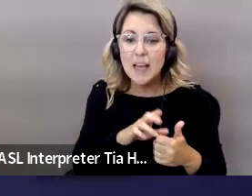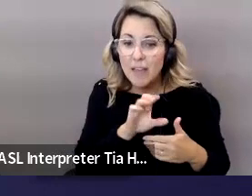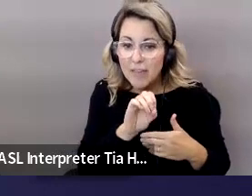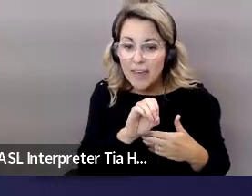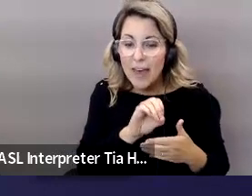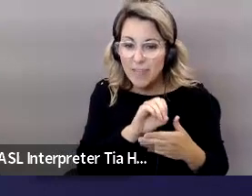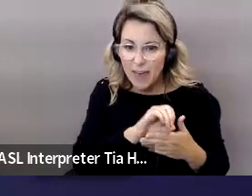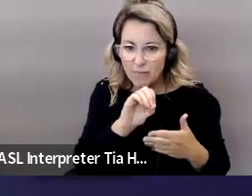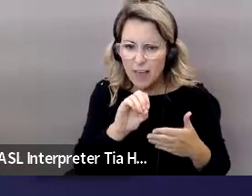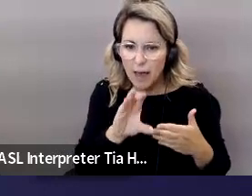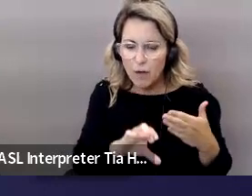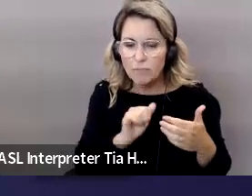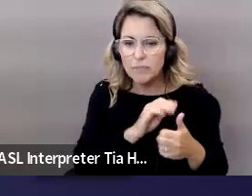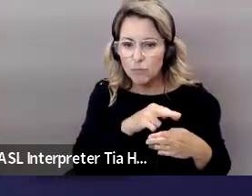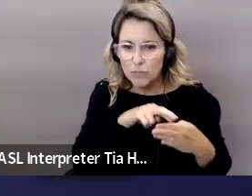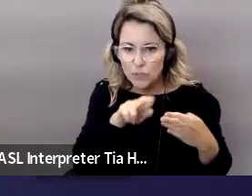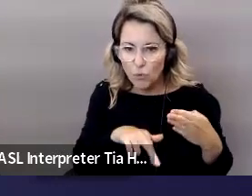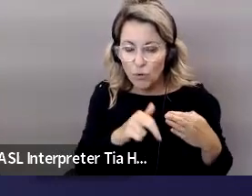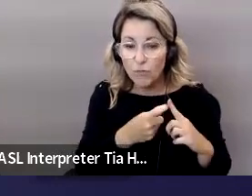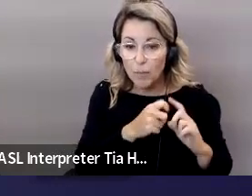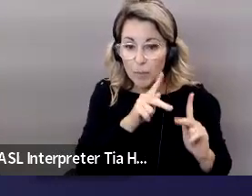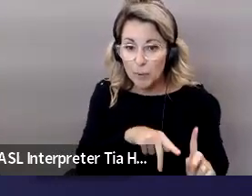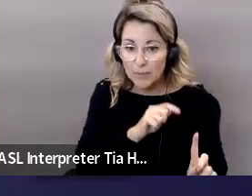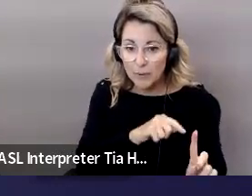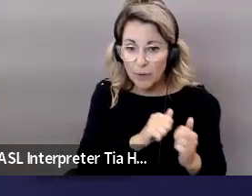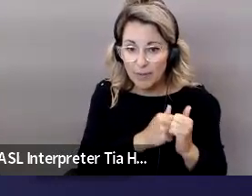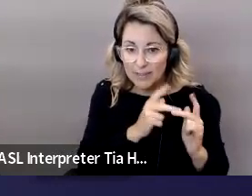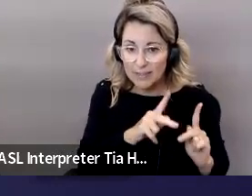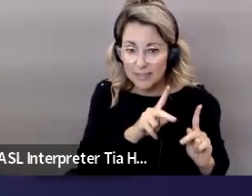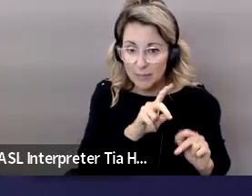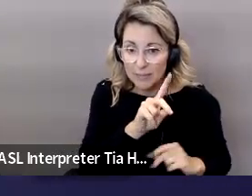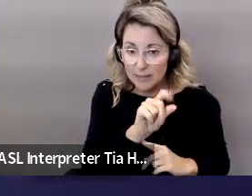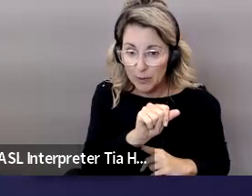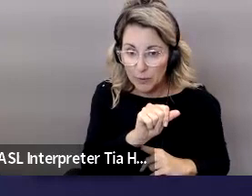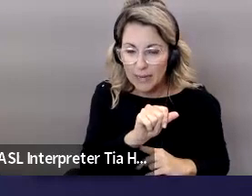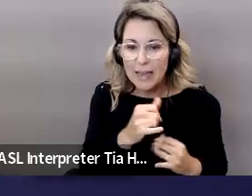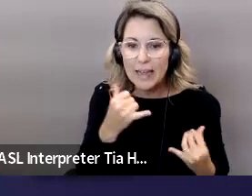disabilities. Now, we're talking about support for our particular model. Or, if we're doing